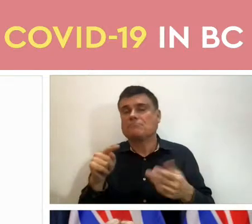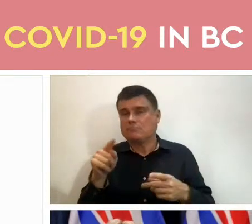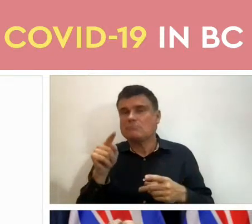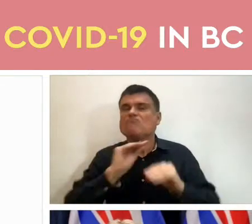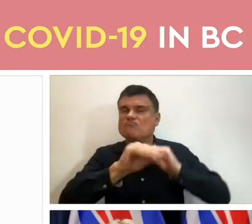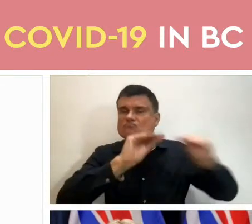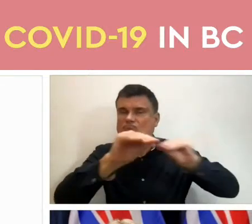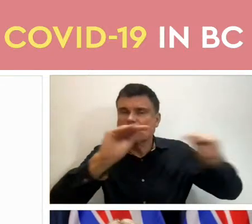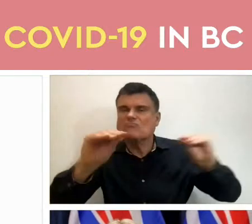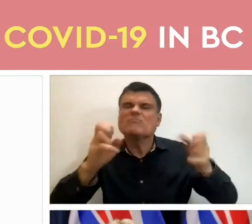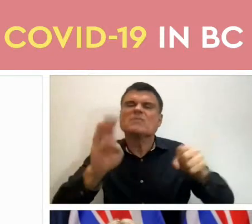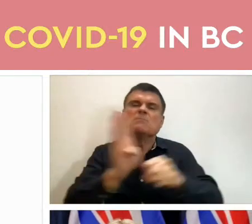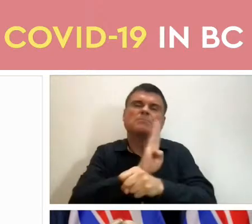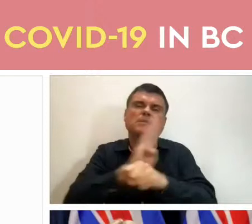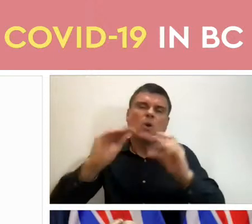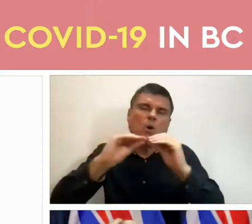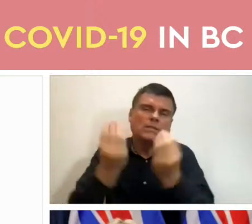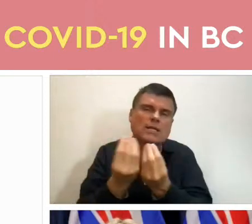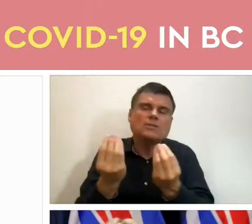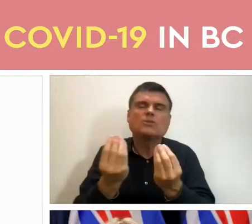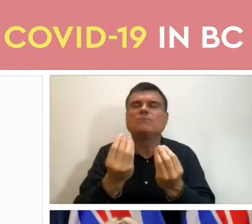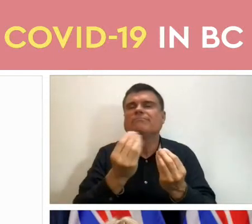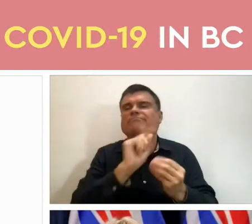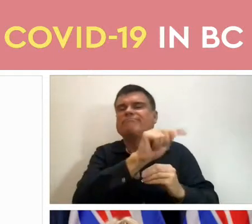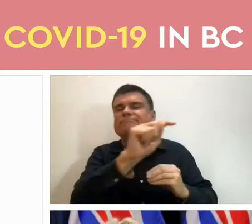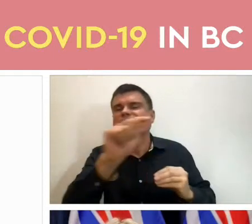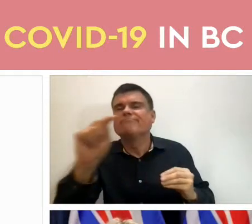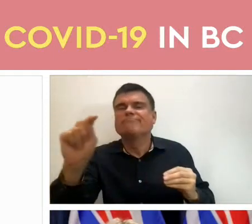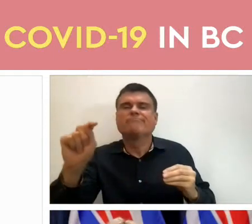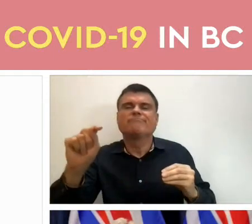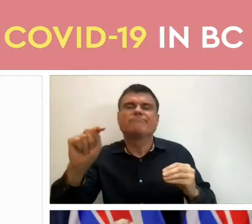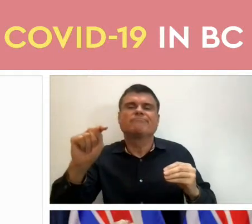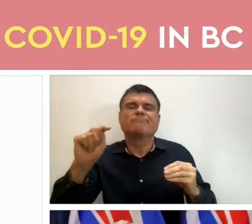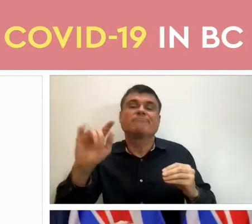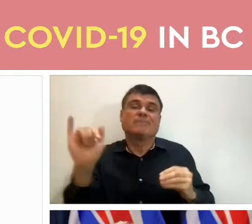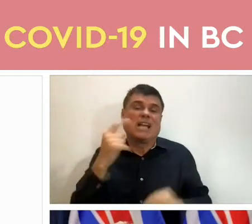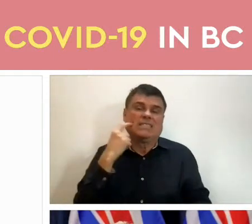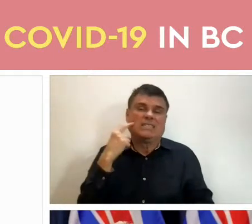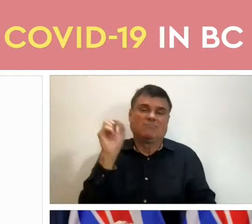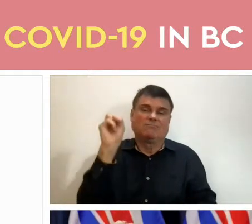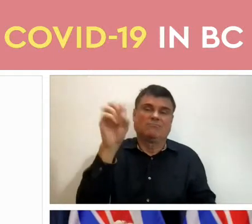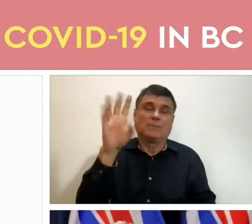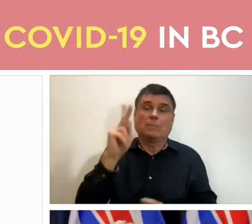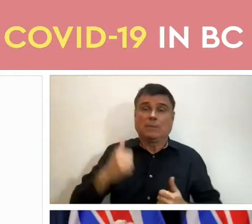especially as we mentioned some of the group accommodations to